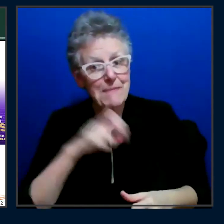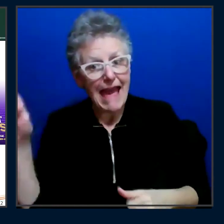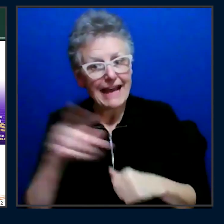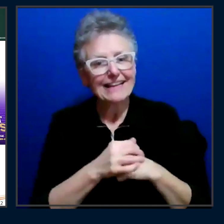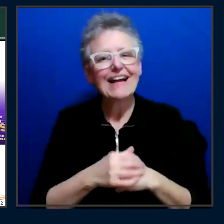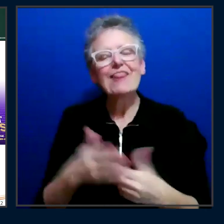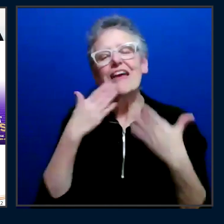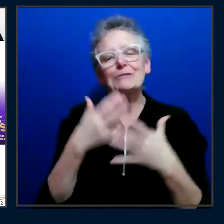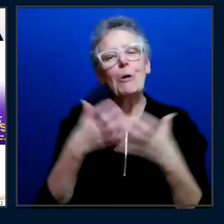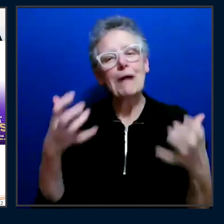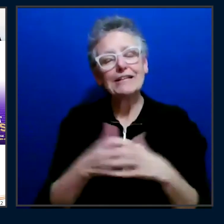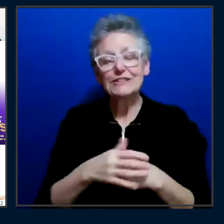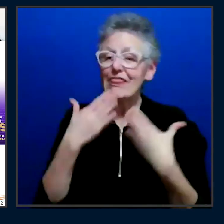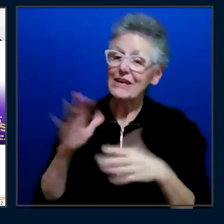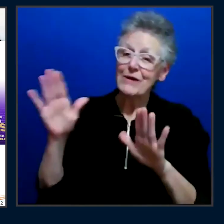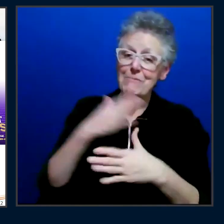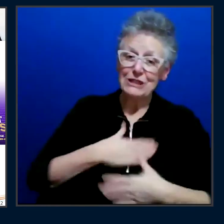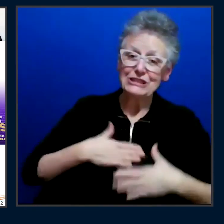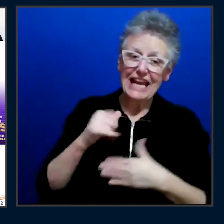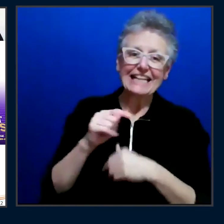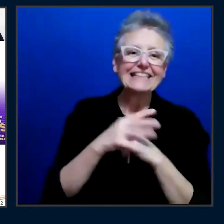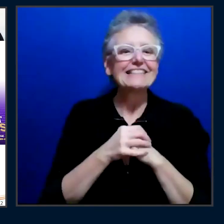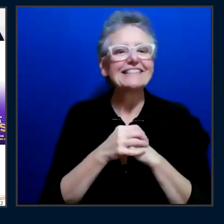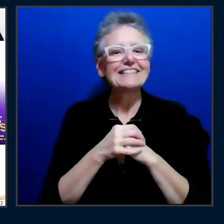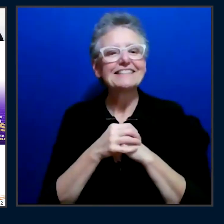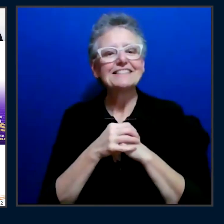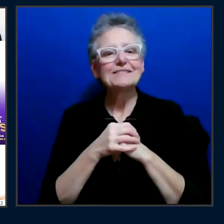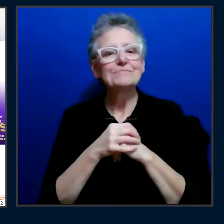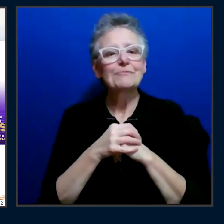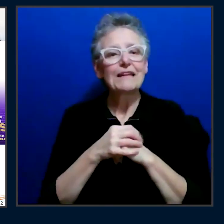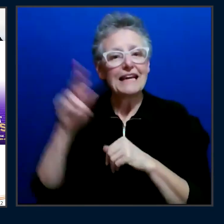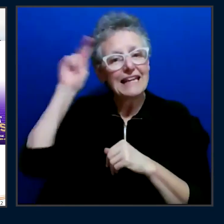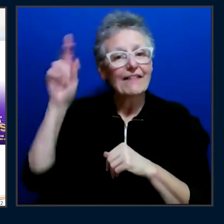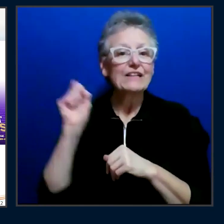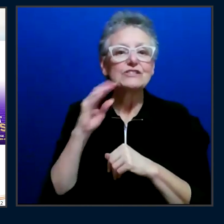Okay. [ overlapping chatter ] KELLY DUNHAM >> Appreciate it. This is Kelly.